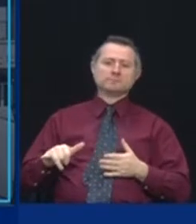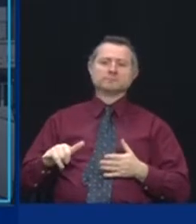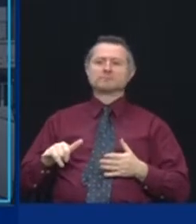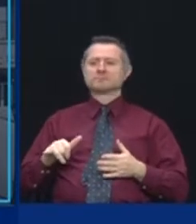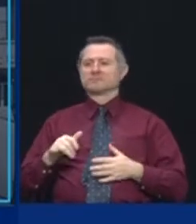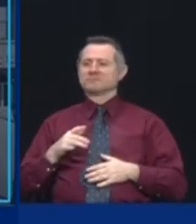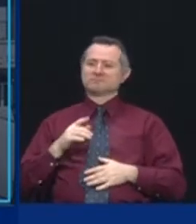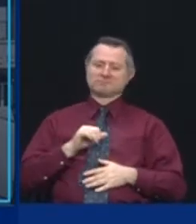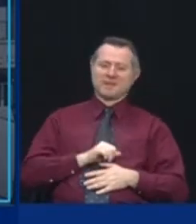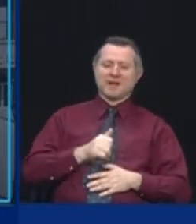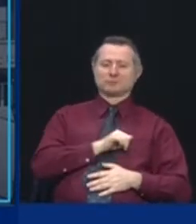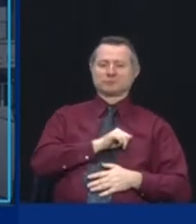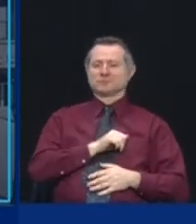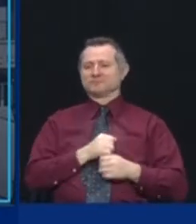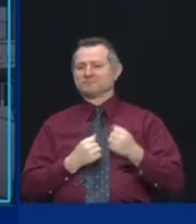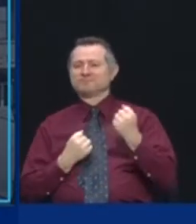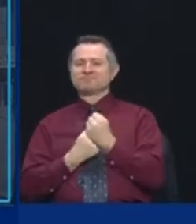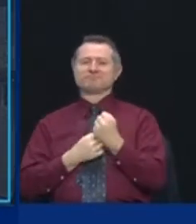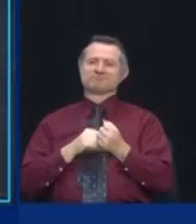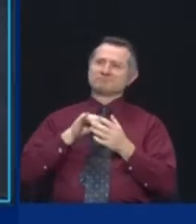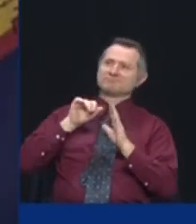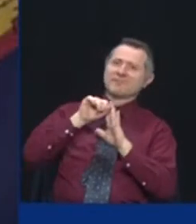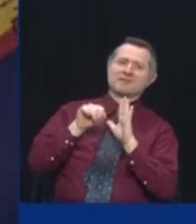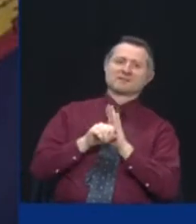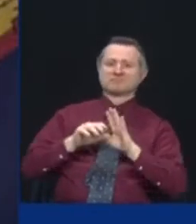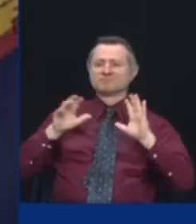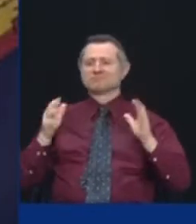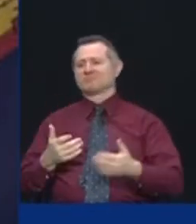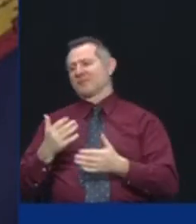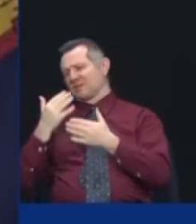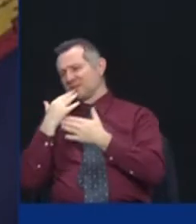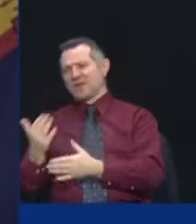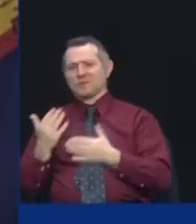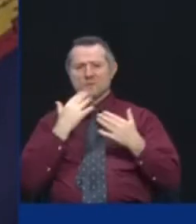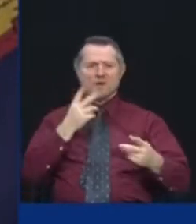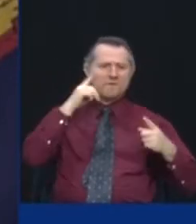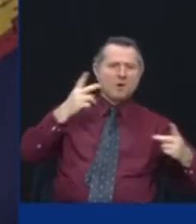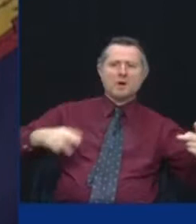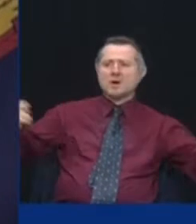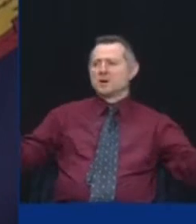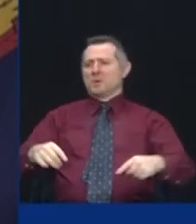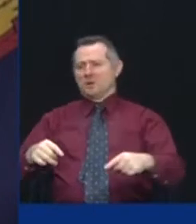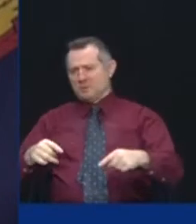BUT IT'S TRULY THE NEW YORK SPIRIT, AND IT IS THE TEAM SPIRIT.